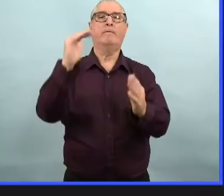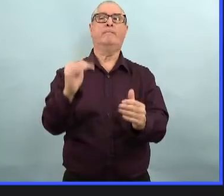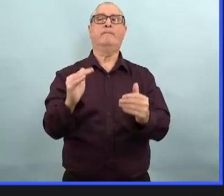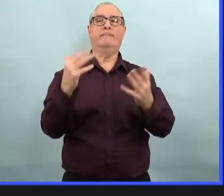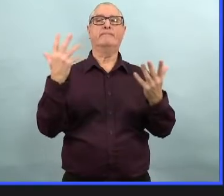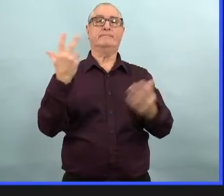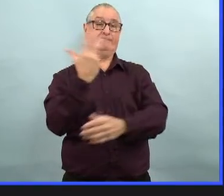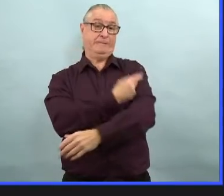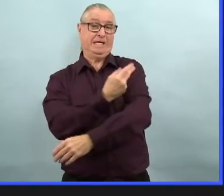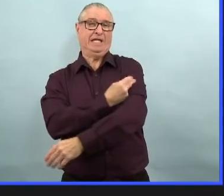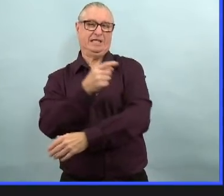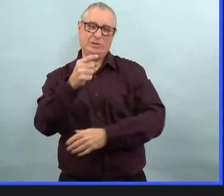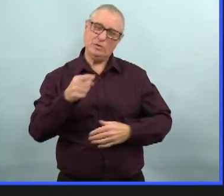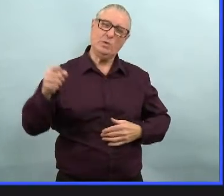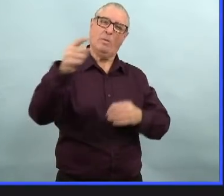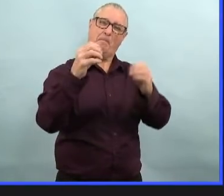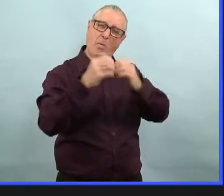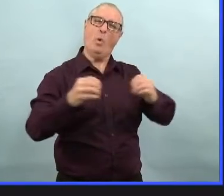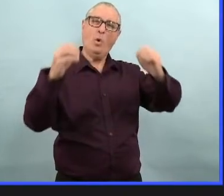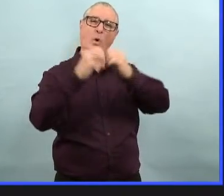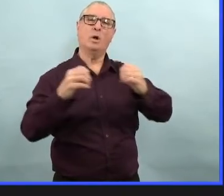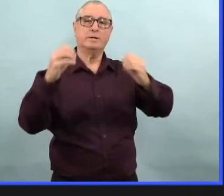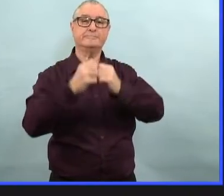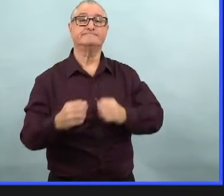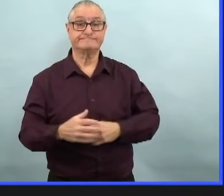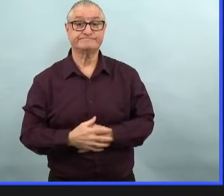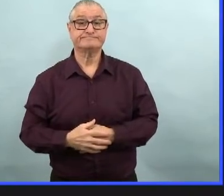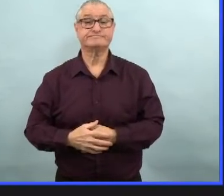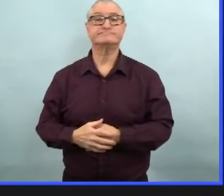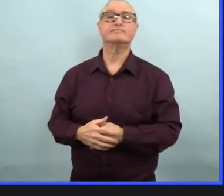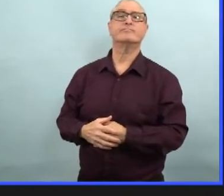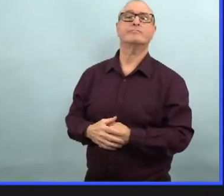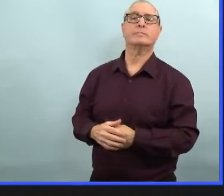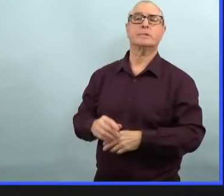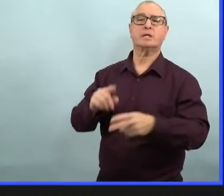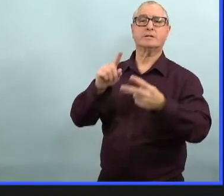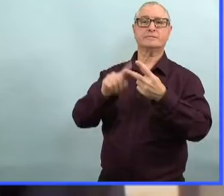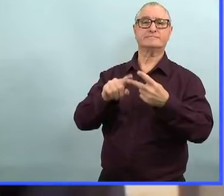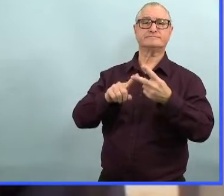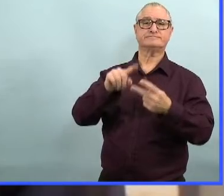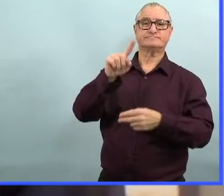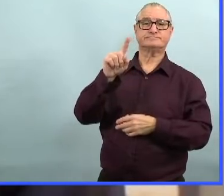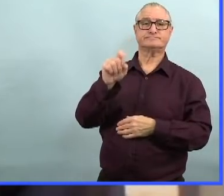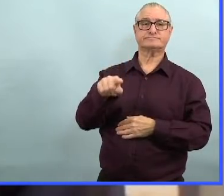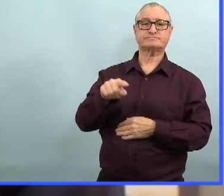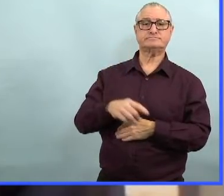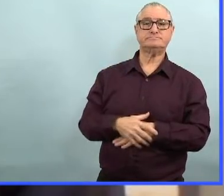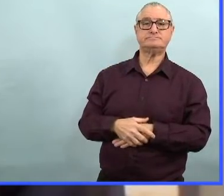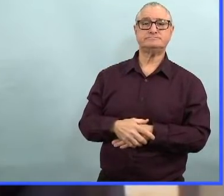and uh doctors are you seeing incidental cases of omicron and people hospitalized for other